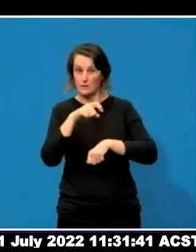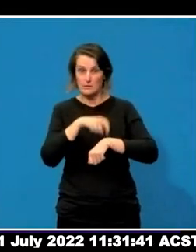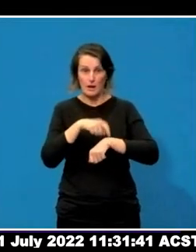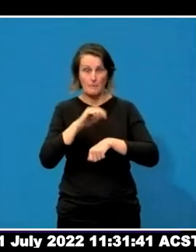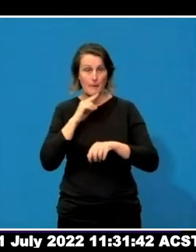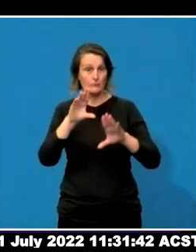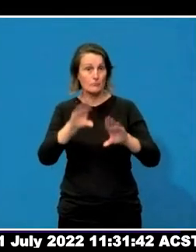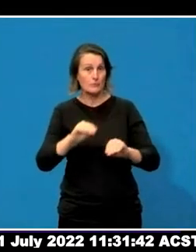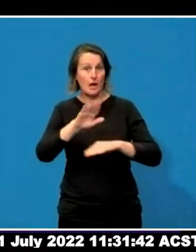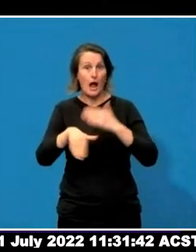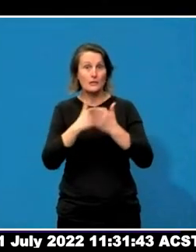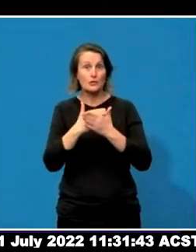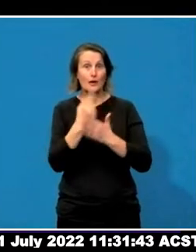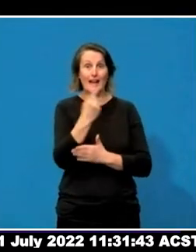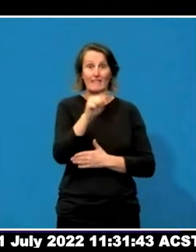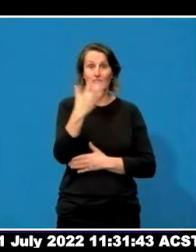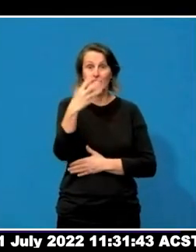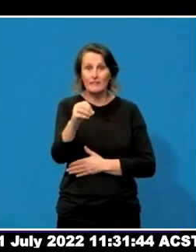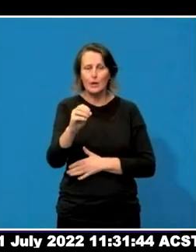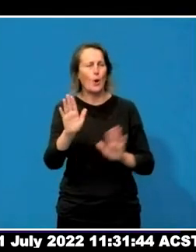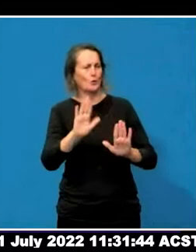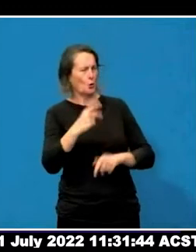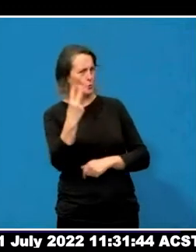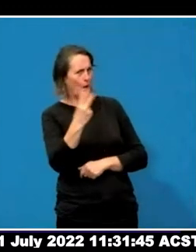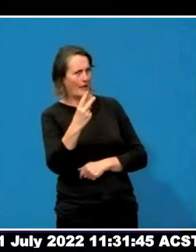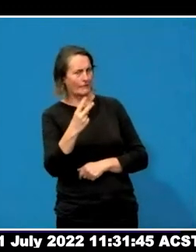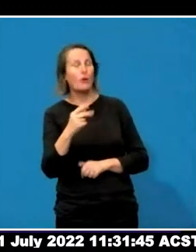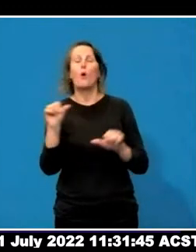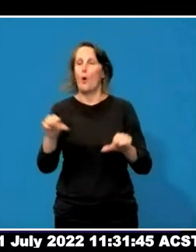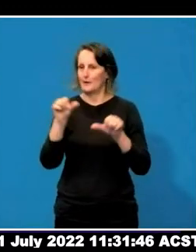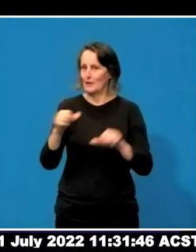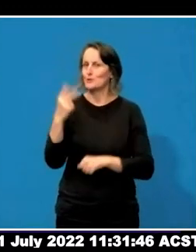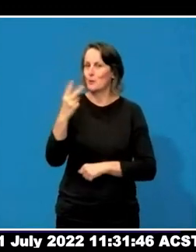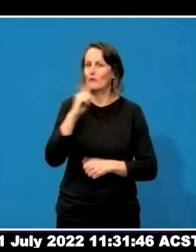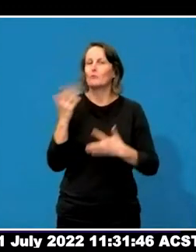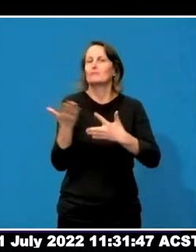It has to be 12 o'clock due to other arrangements. 12 o'clock. Yes. All right. We will adjourn now until 12 o'clock, and then we